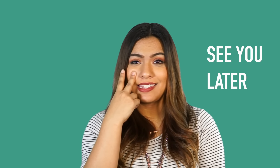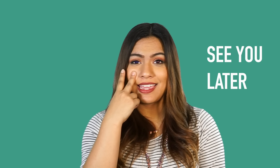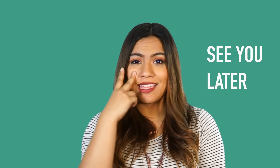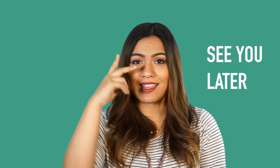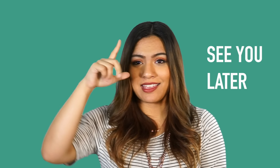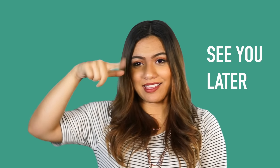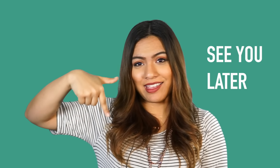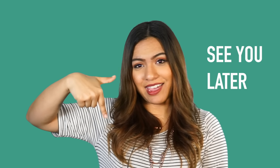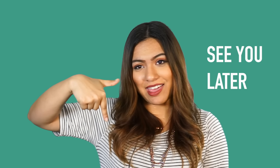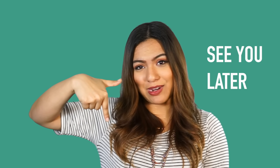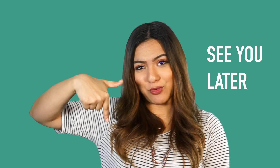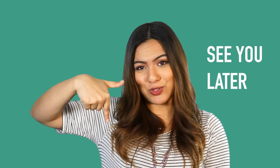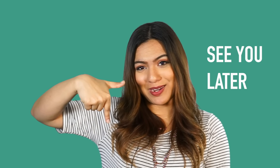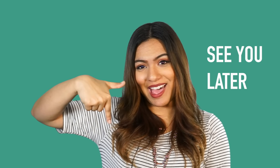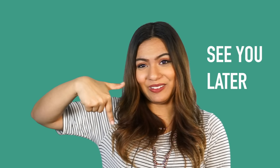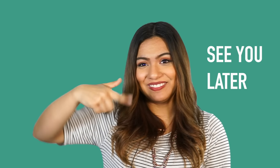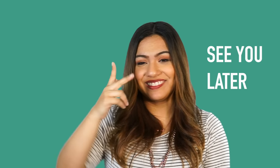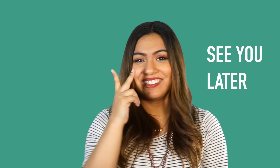See, and then it moves into an L.